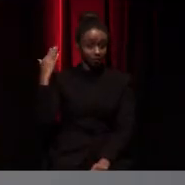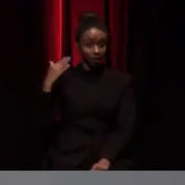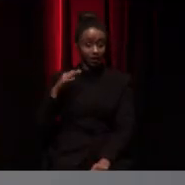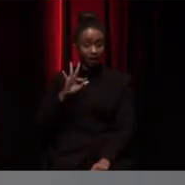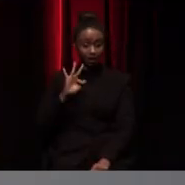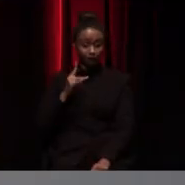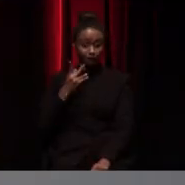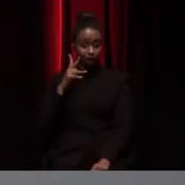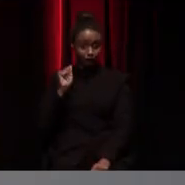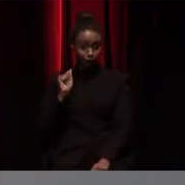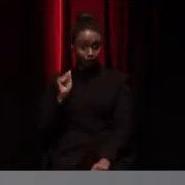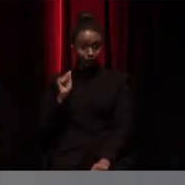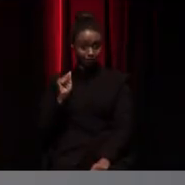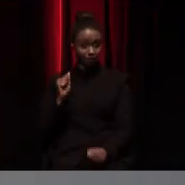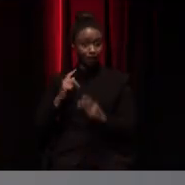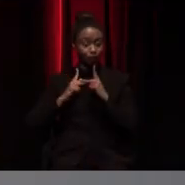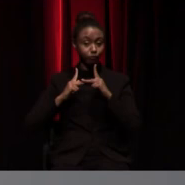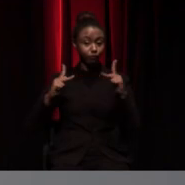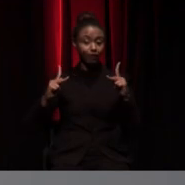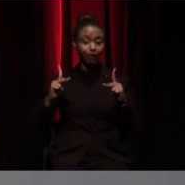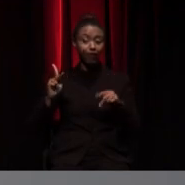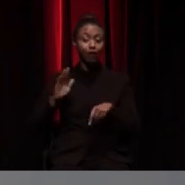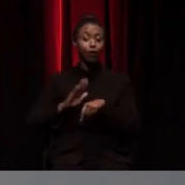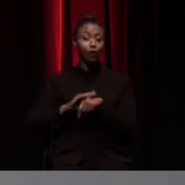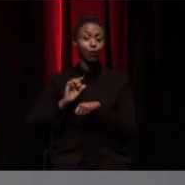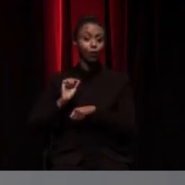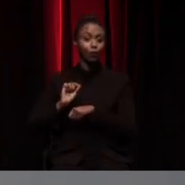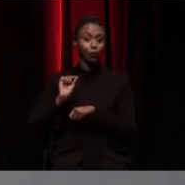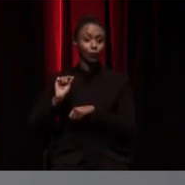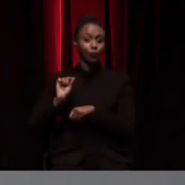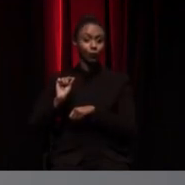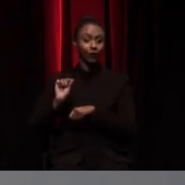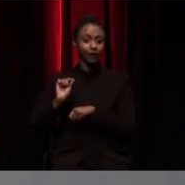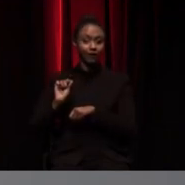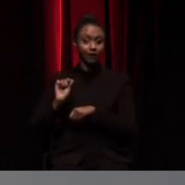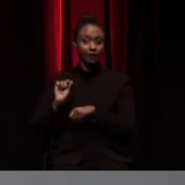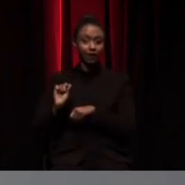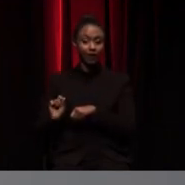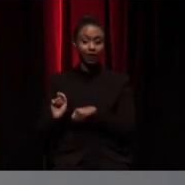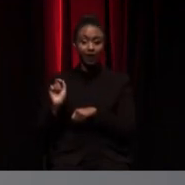would do the mediation of advertising materials.